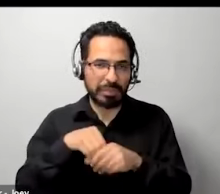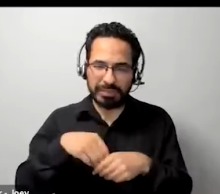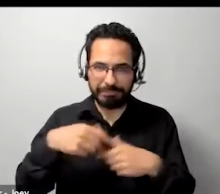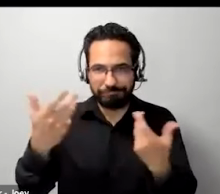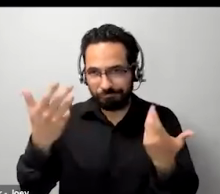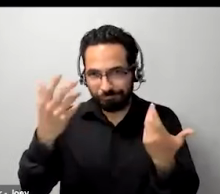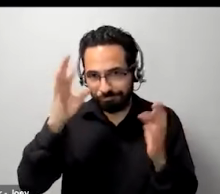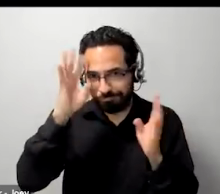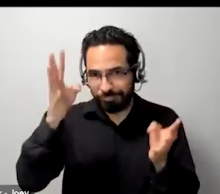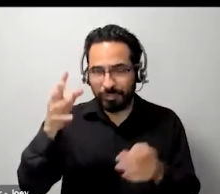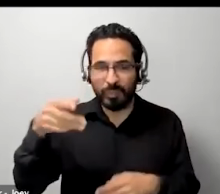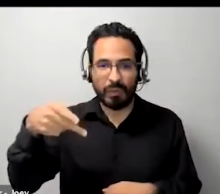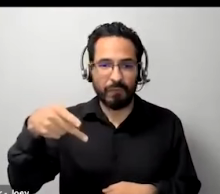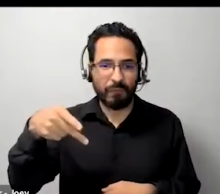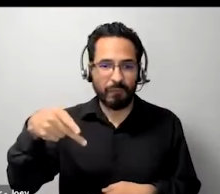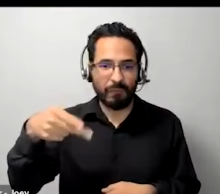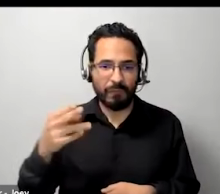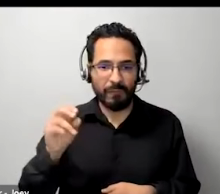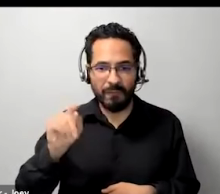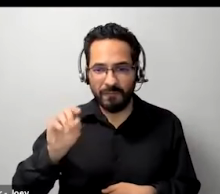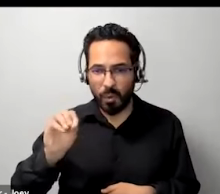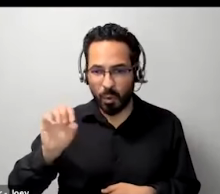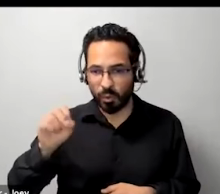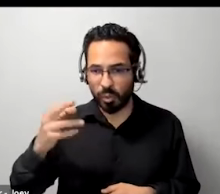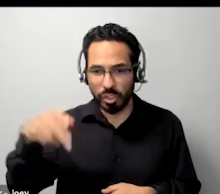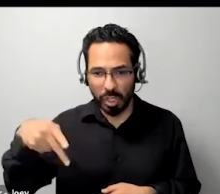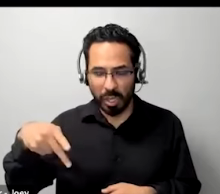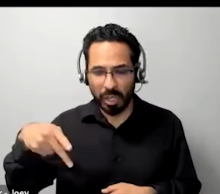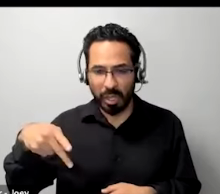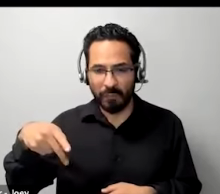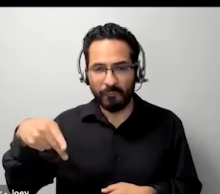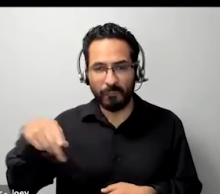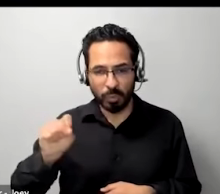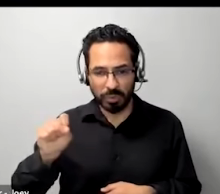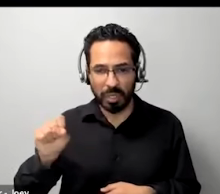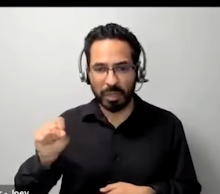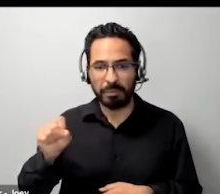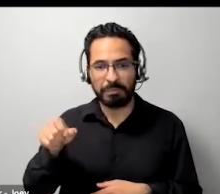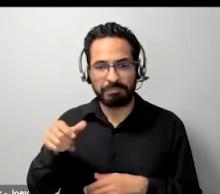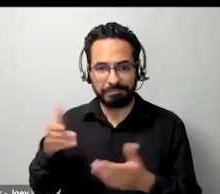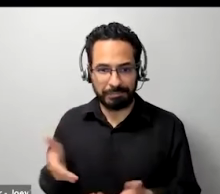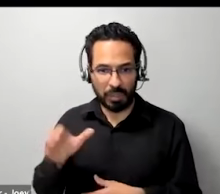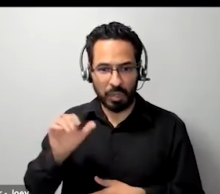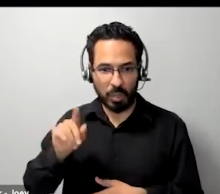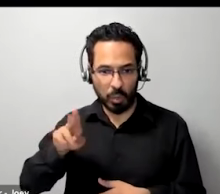in Photoshop at Adobe, and I see a resume come across my desk, and it's like they got accessibility experience,